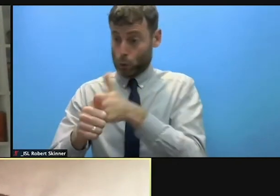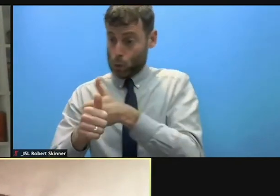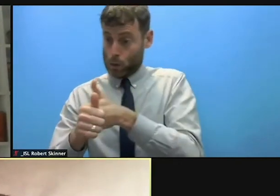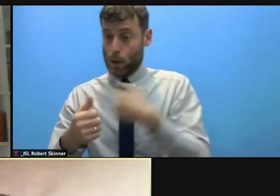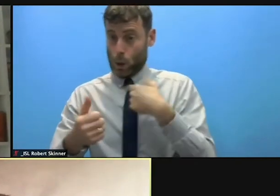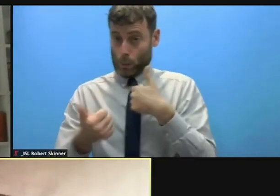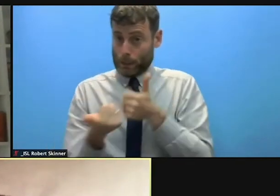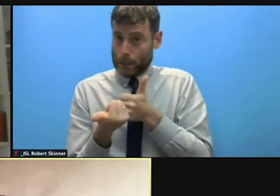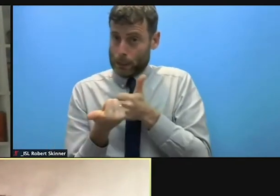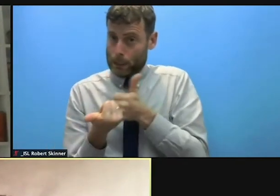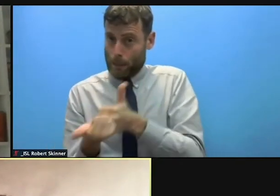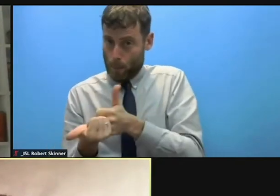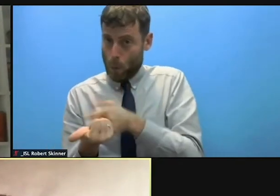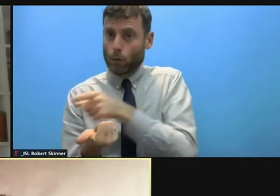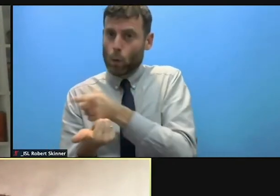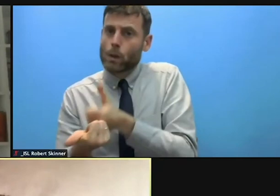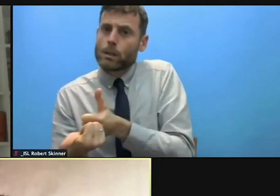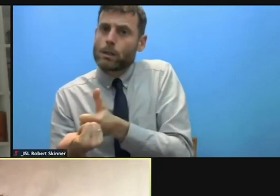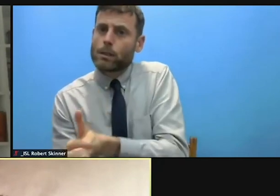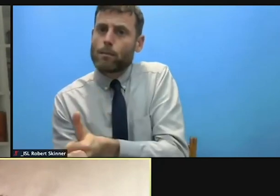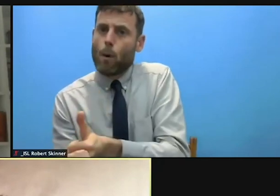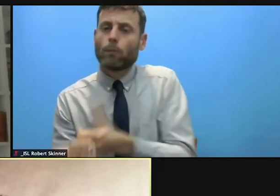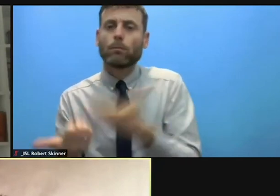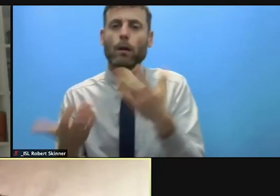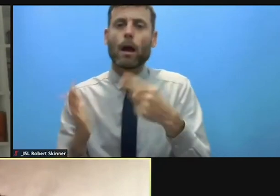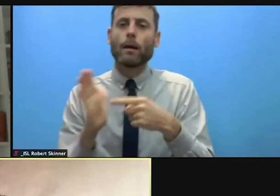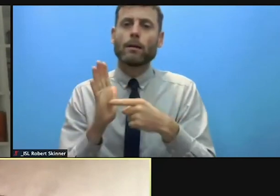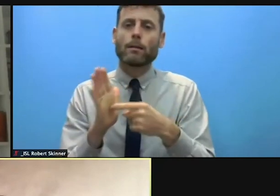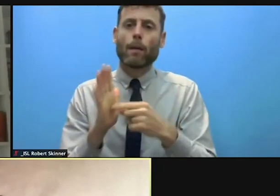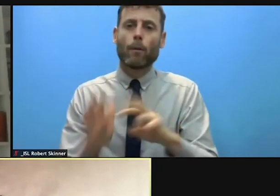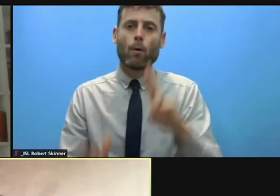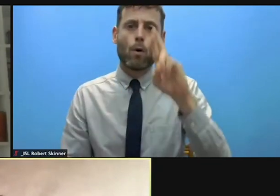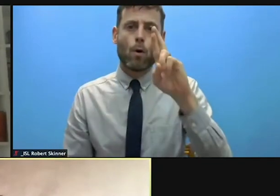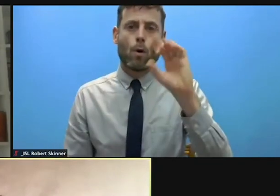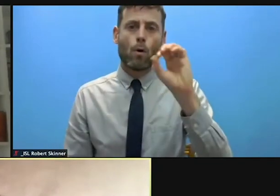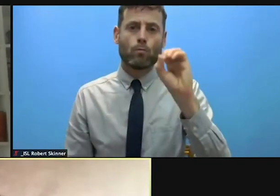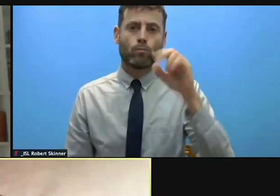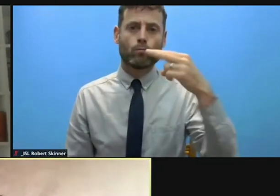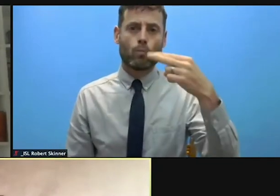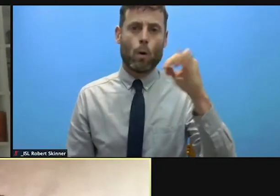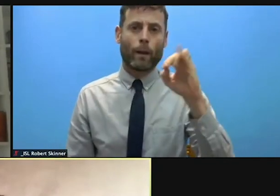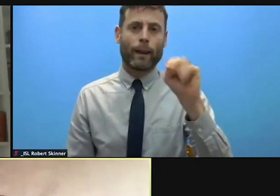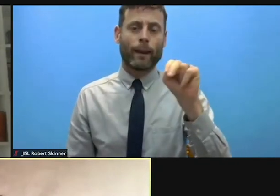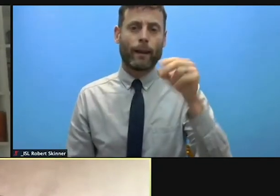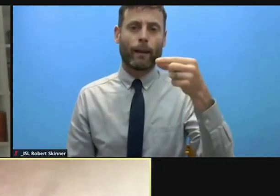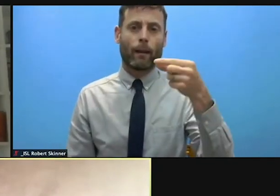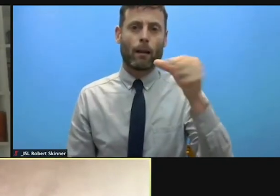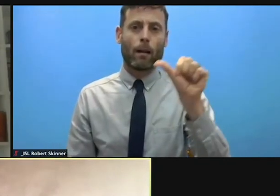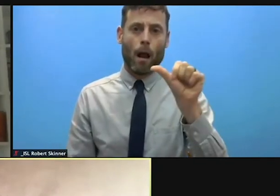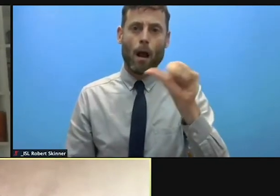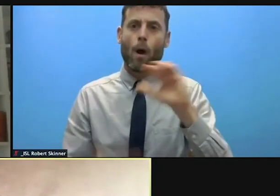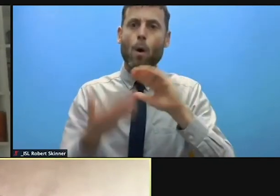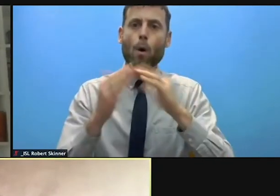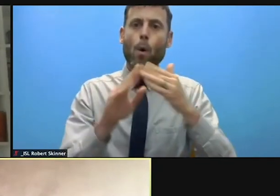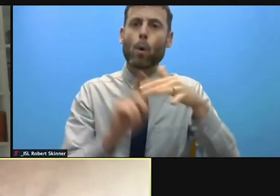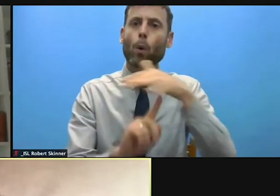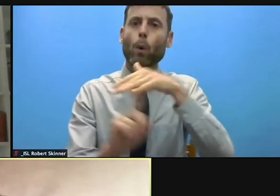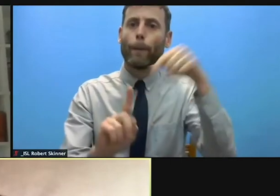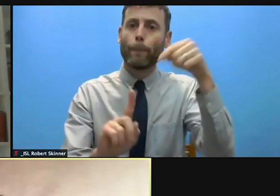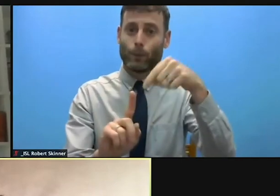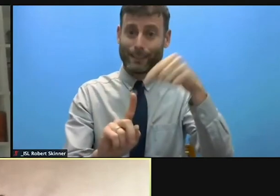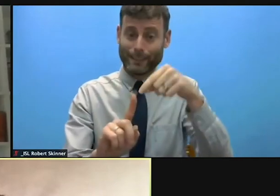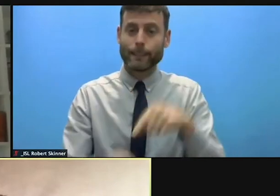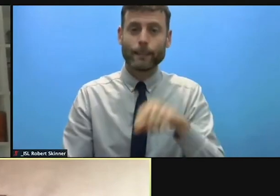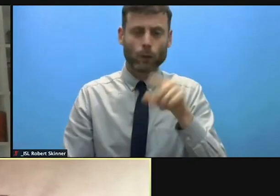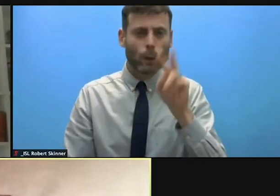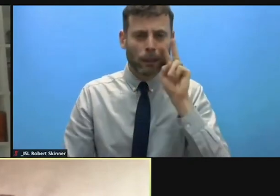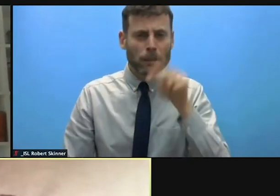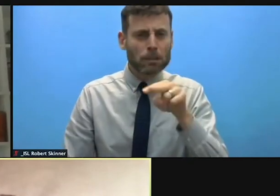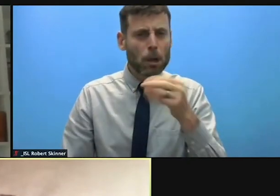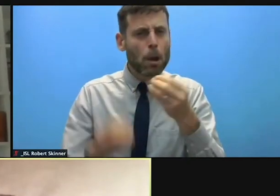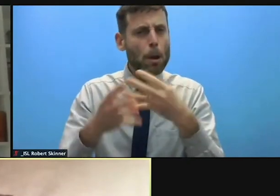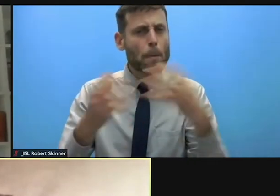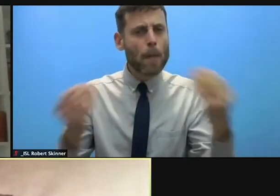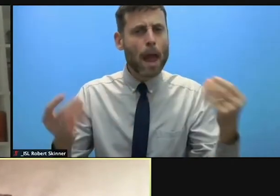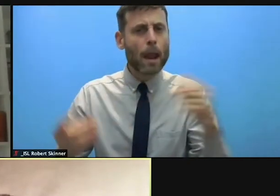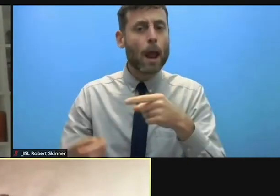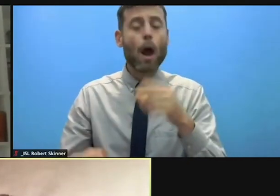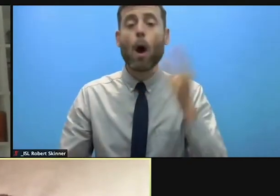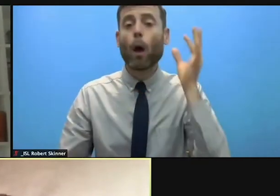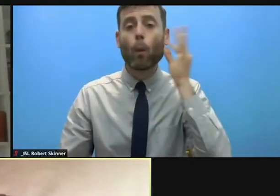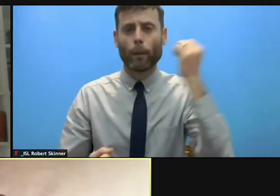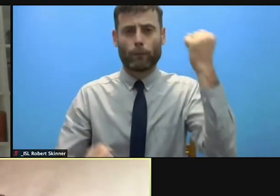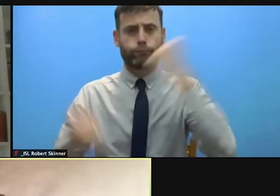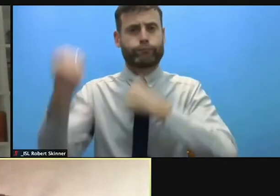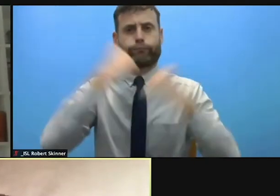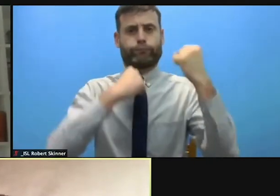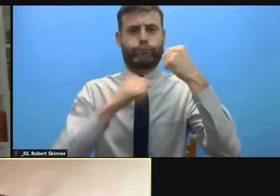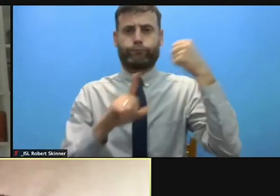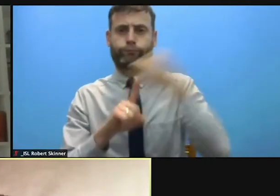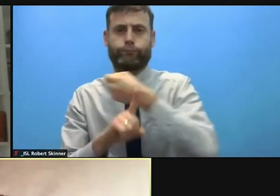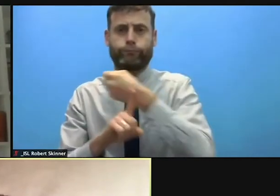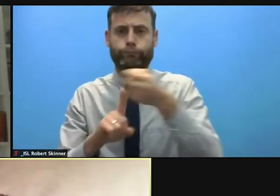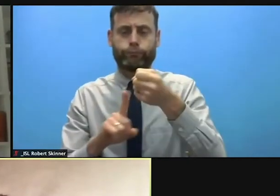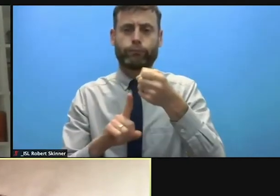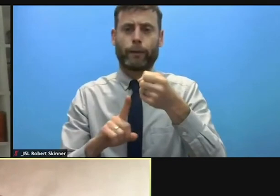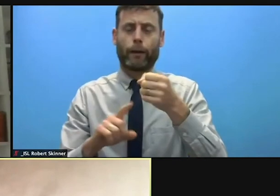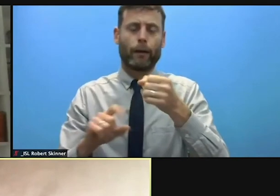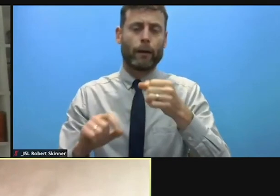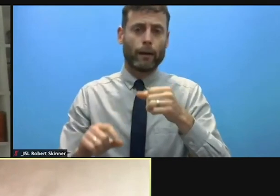community. And they're being mobilized. And this provides better protection because it draws on